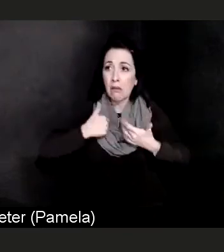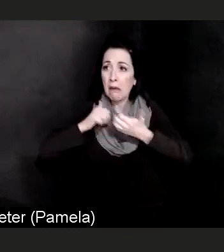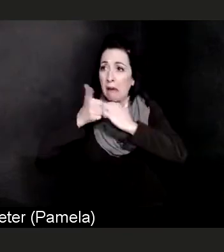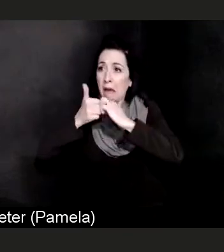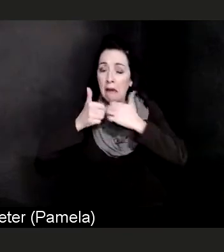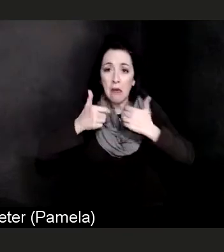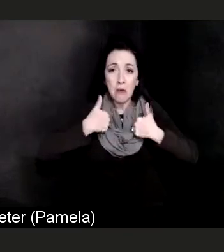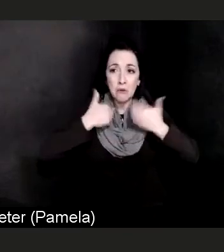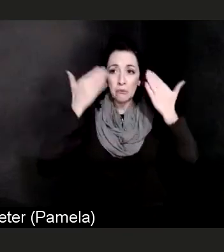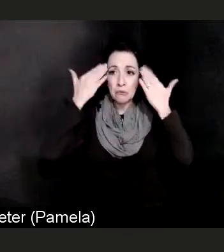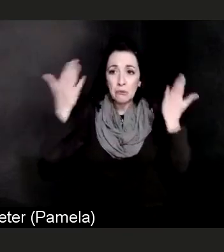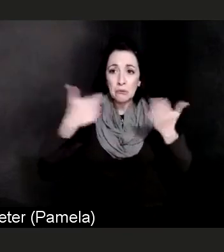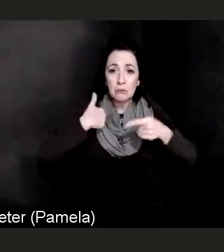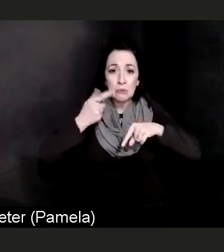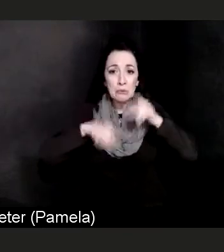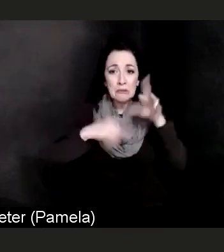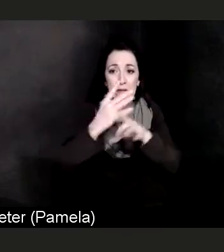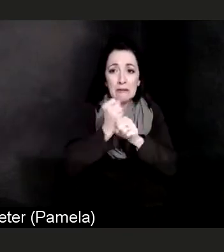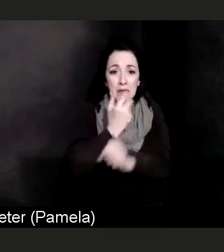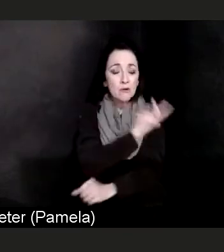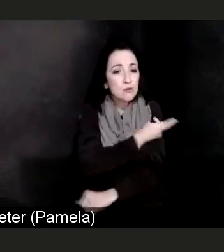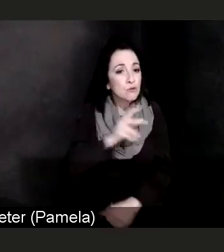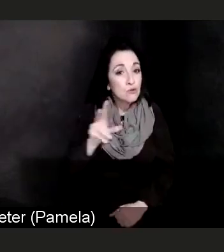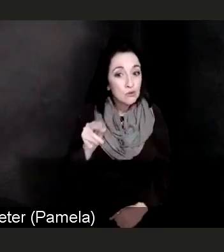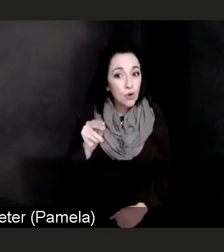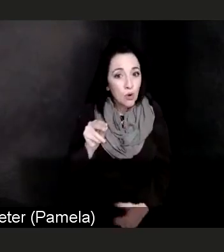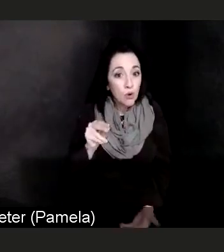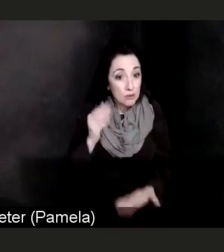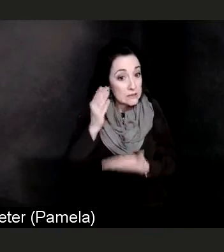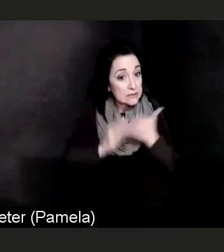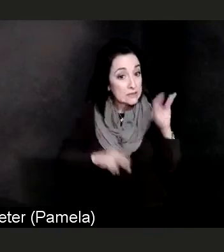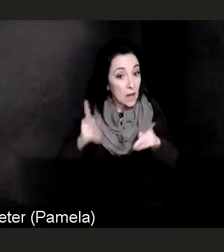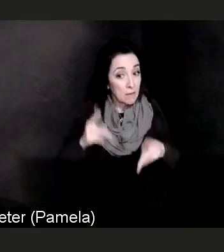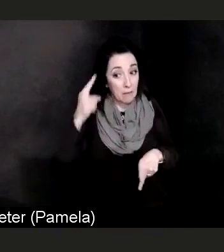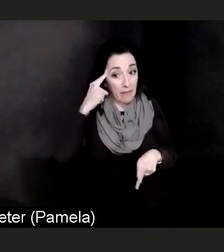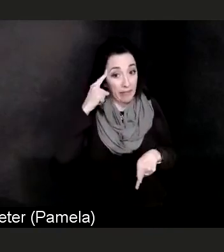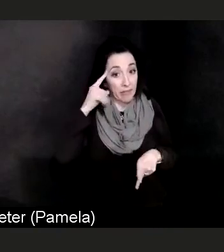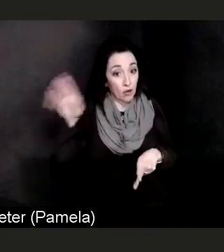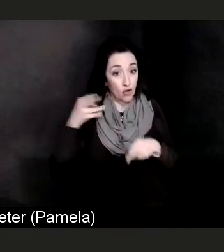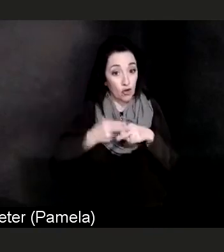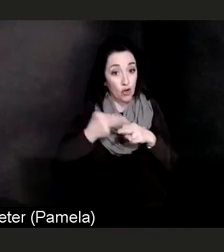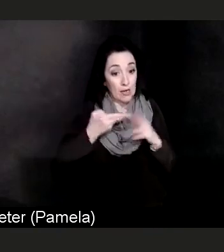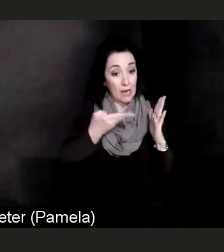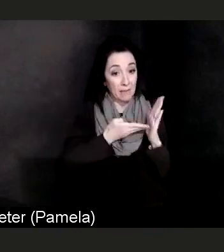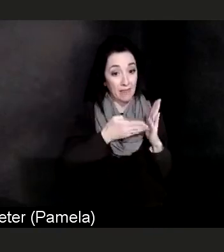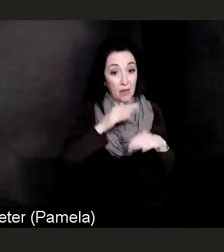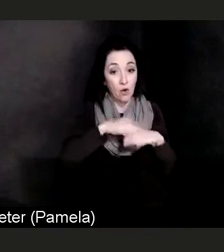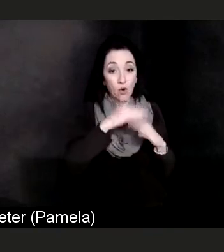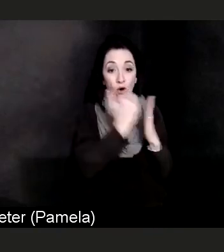that those who are or think they're on a list, how do we make sure and confirm that you're on our list